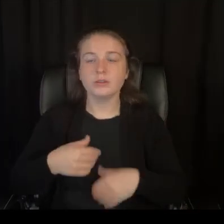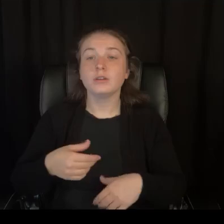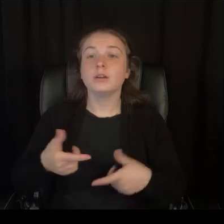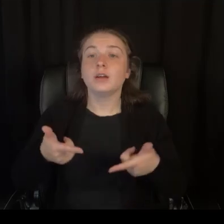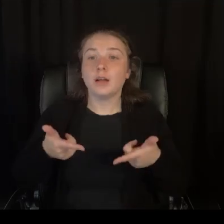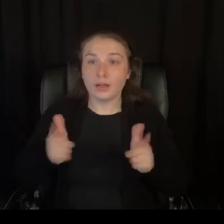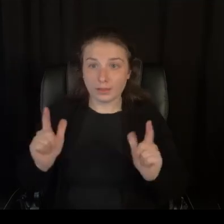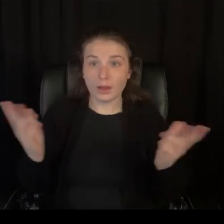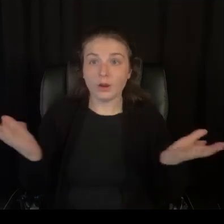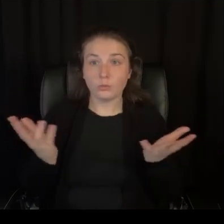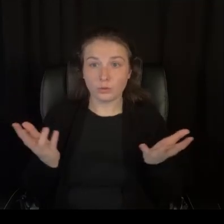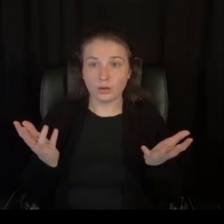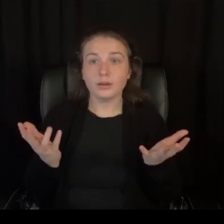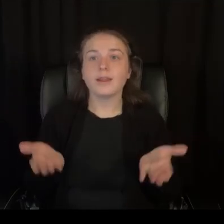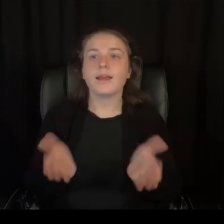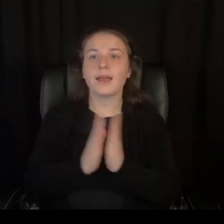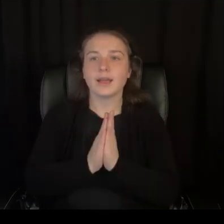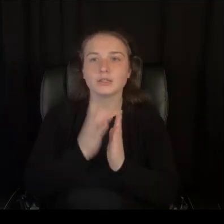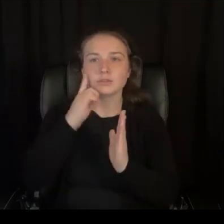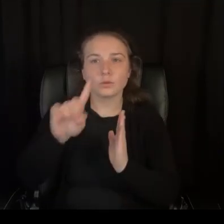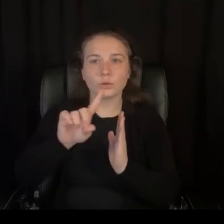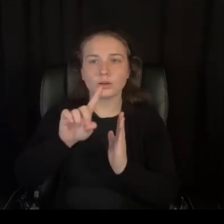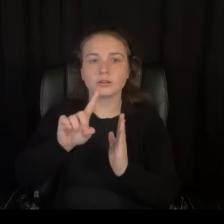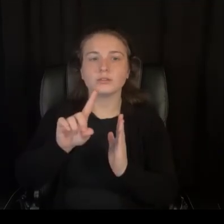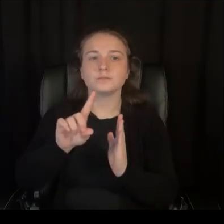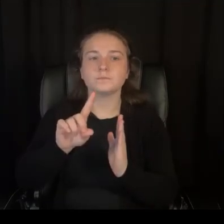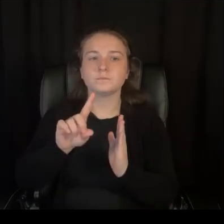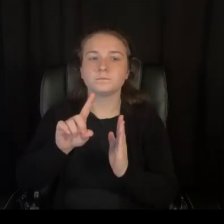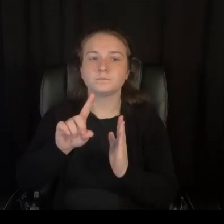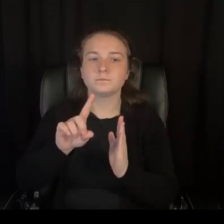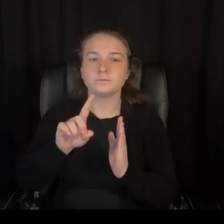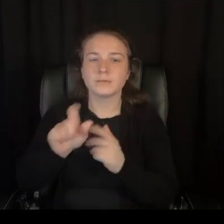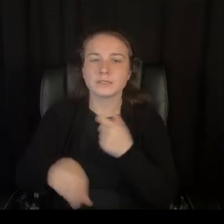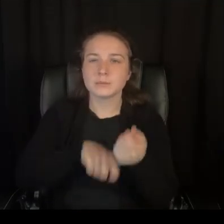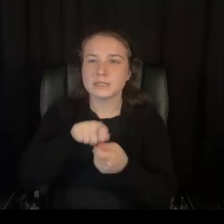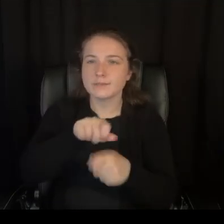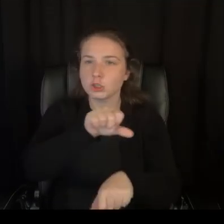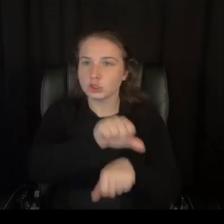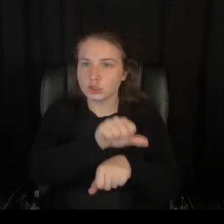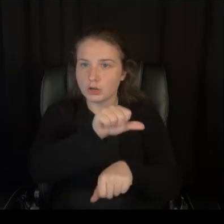It is permissible for a school or district to inquire as to the specific